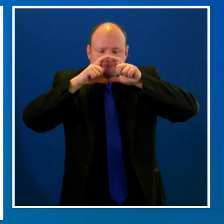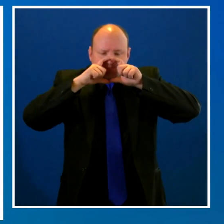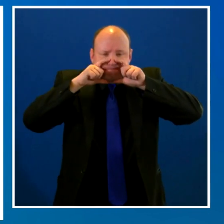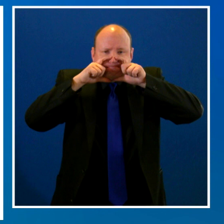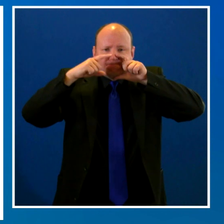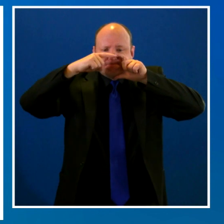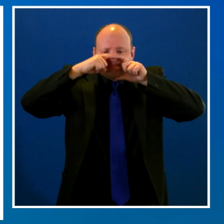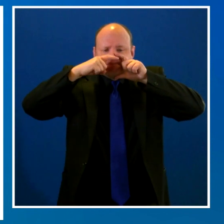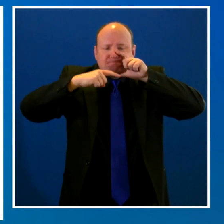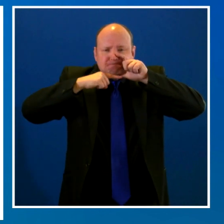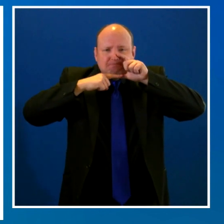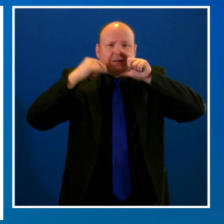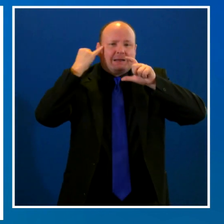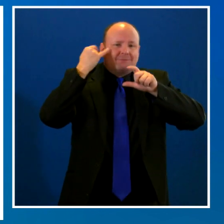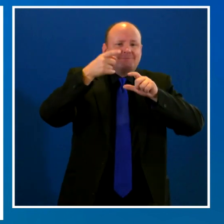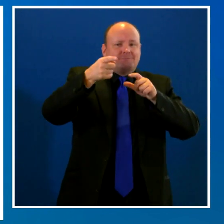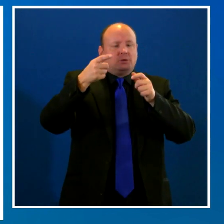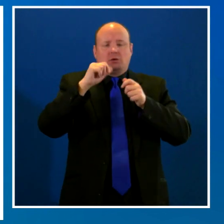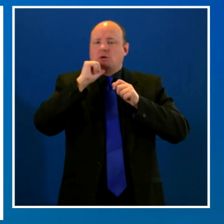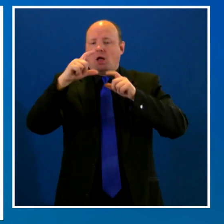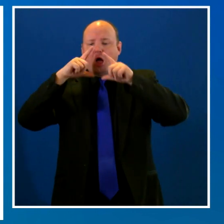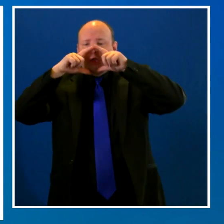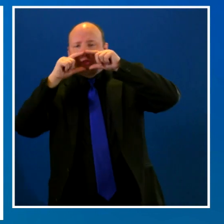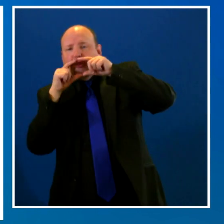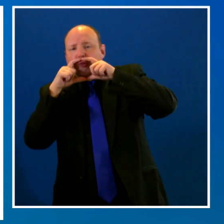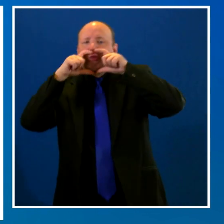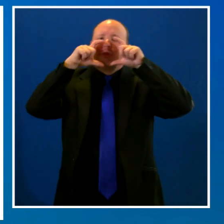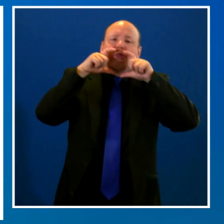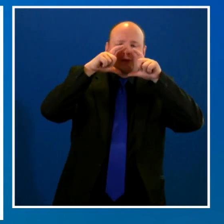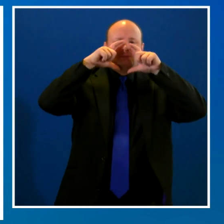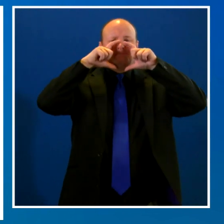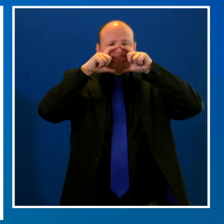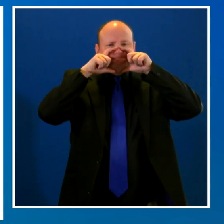Consider doubling up and wearing two masks.